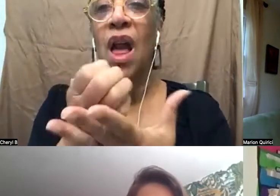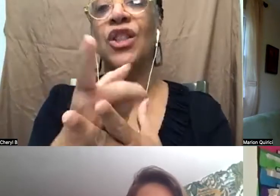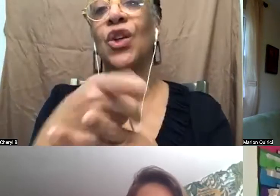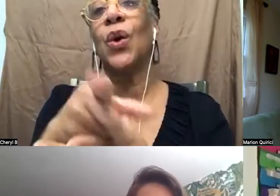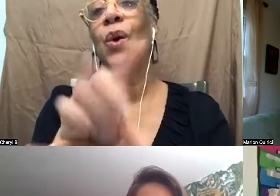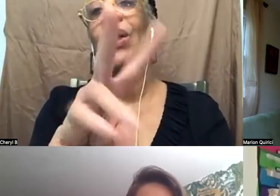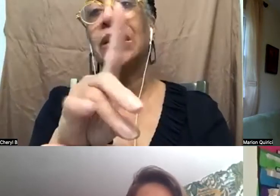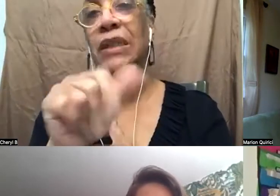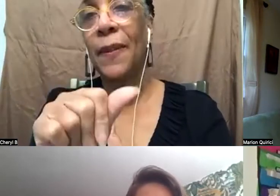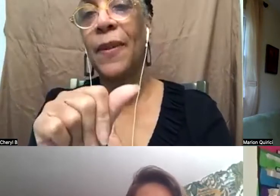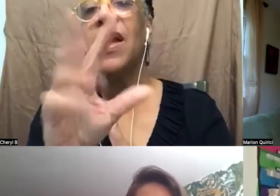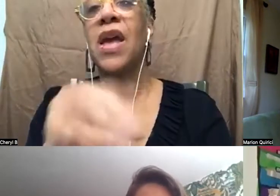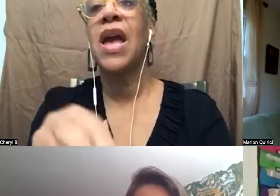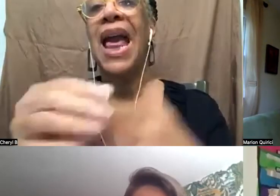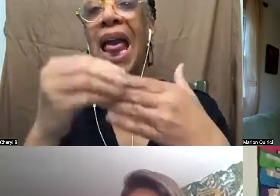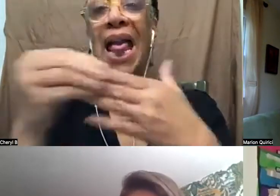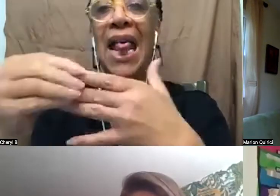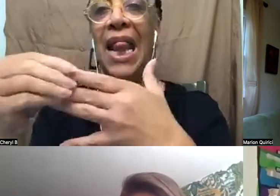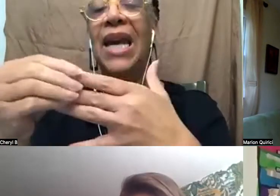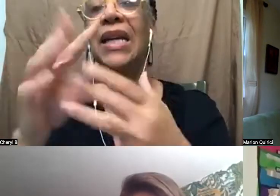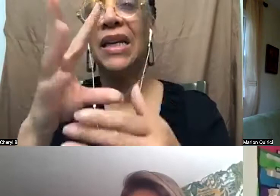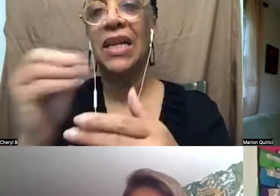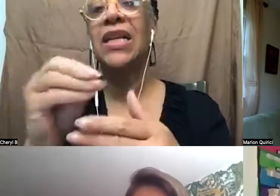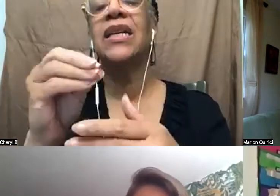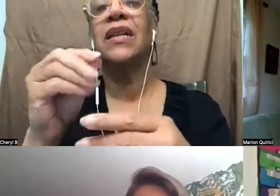associated Story+ and Bass Connections Project. Welcome, Marina.